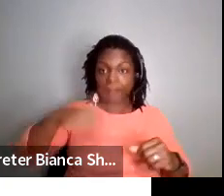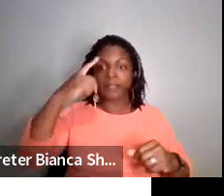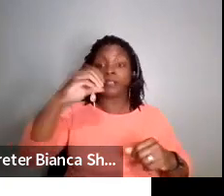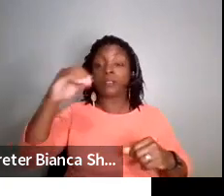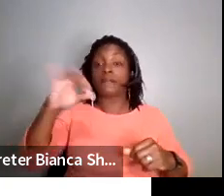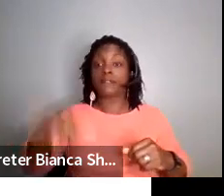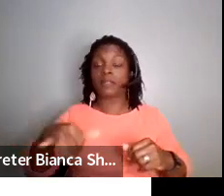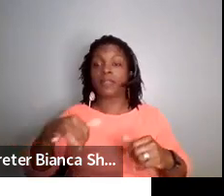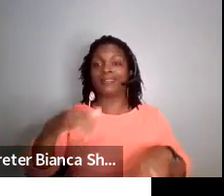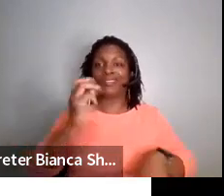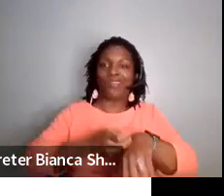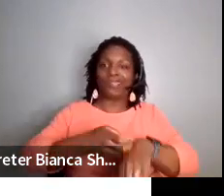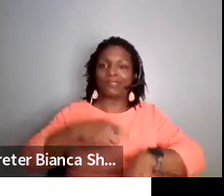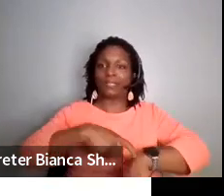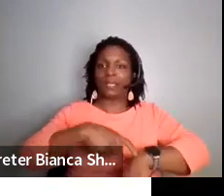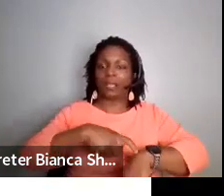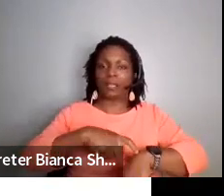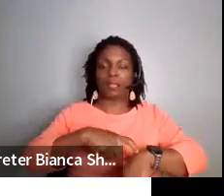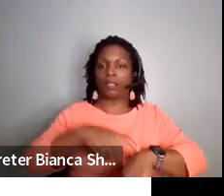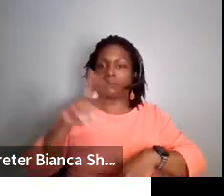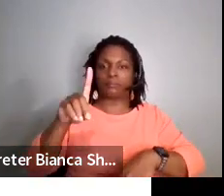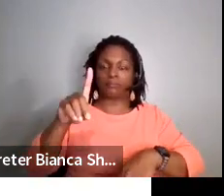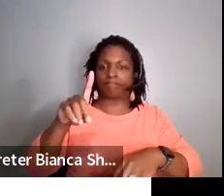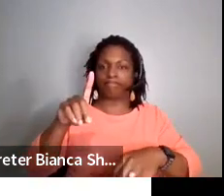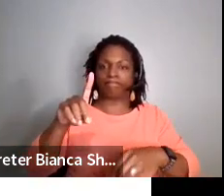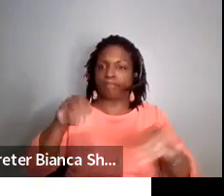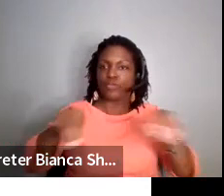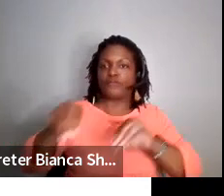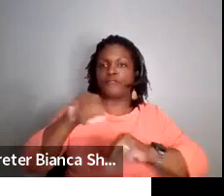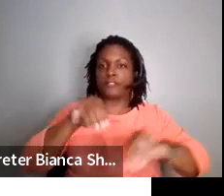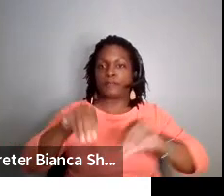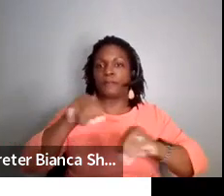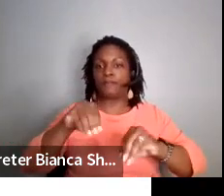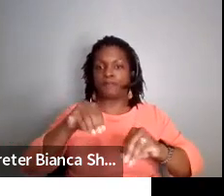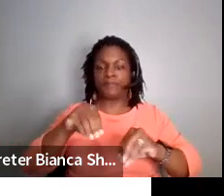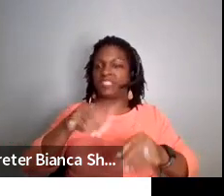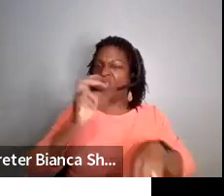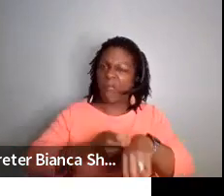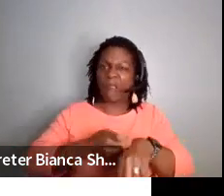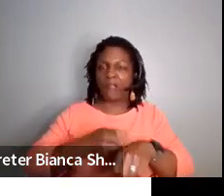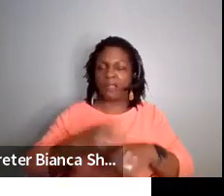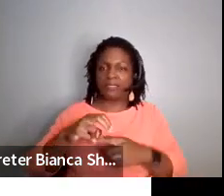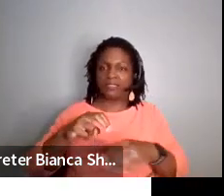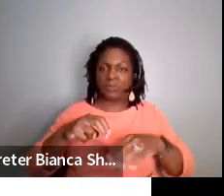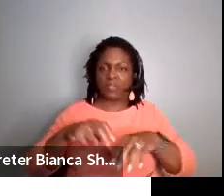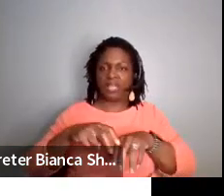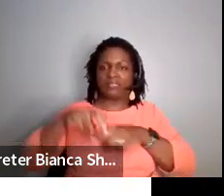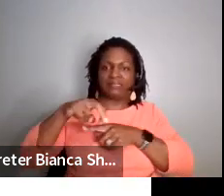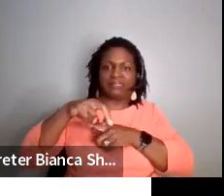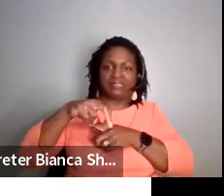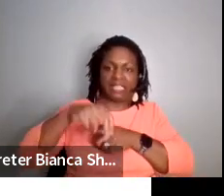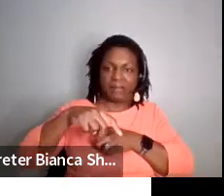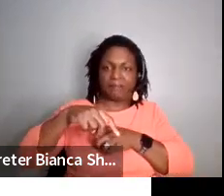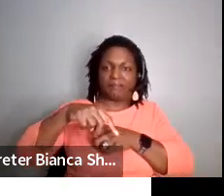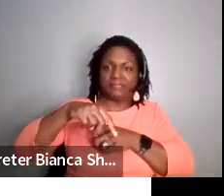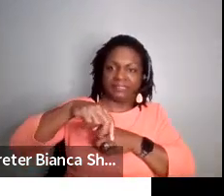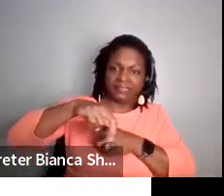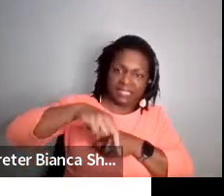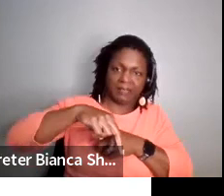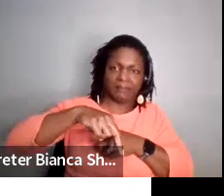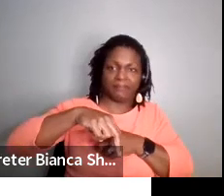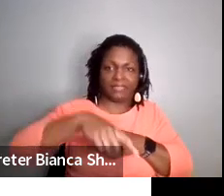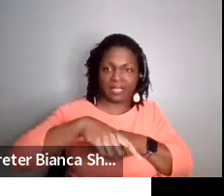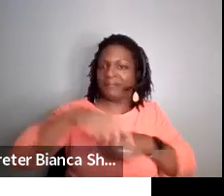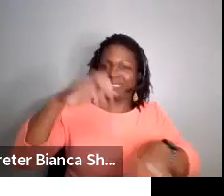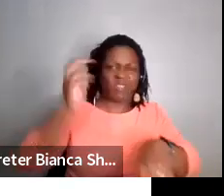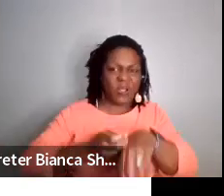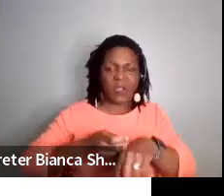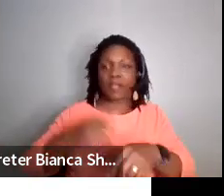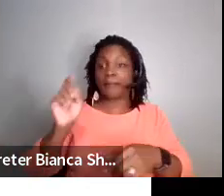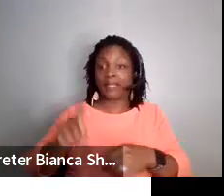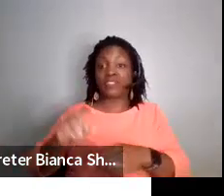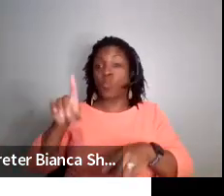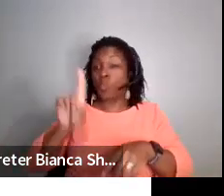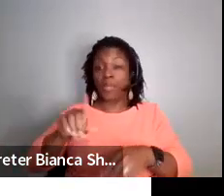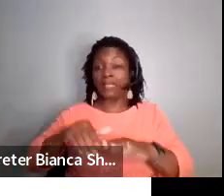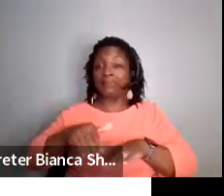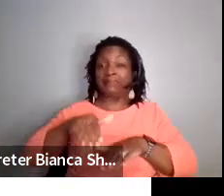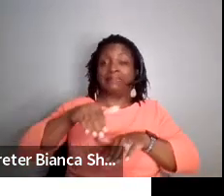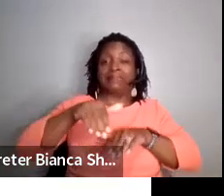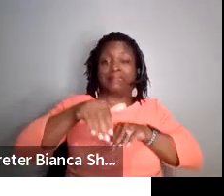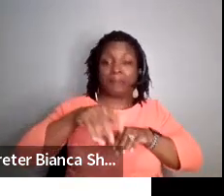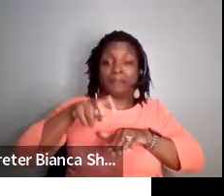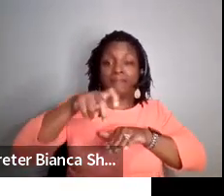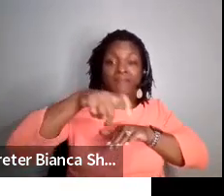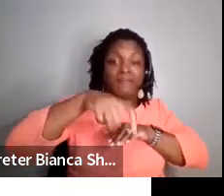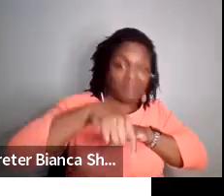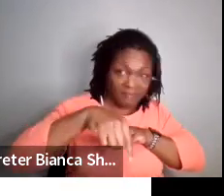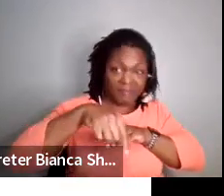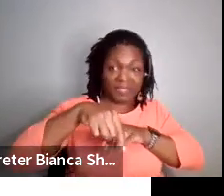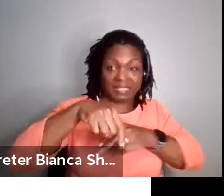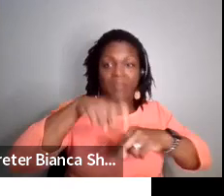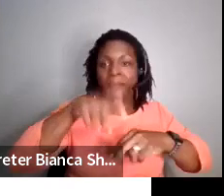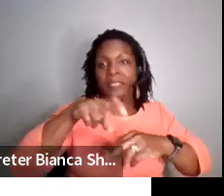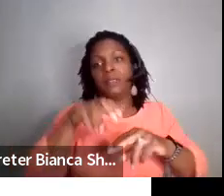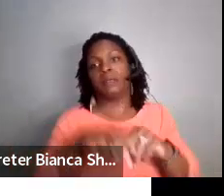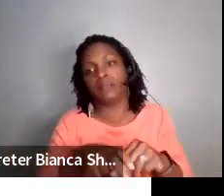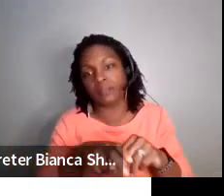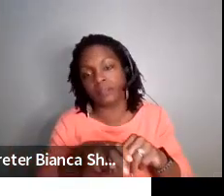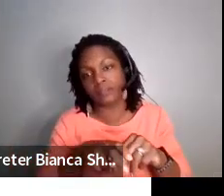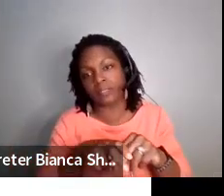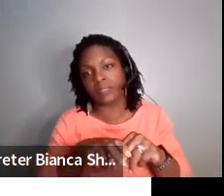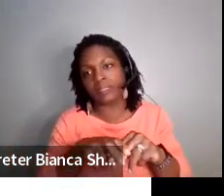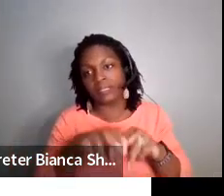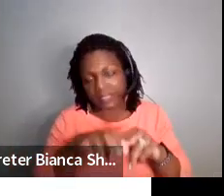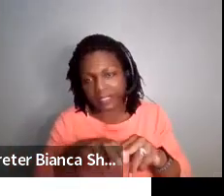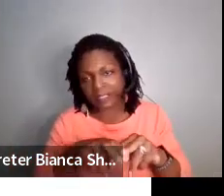Very and disability. It was very difficult for her to go down step by step, so so she would go one step, sit down where one step, sit down again, and our peers around us by laughing at her, you know, because it was just so